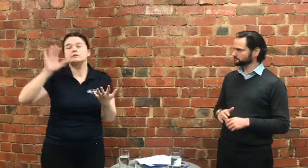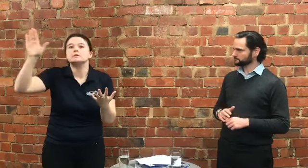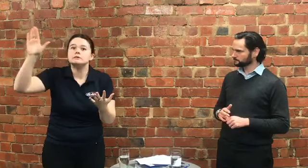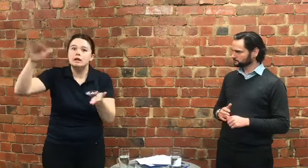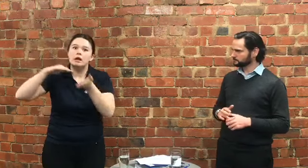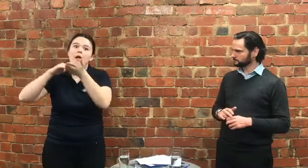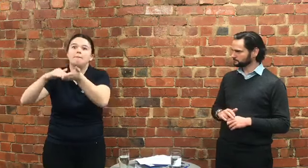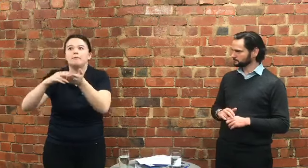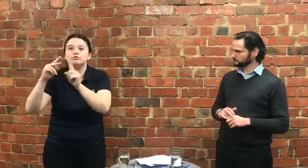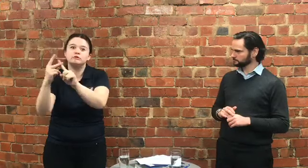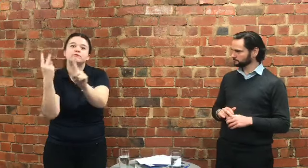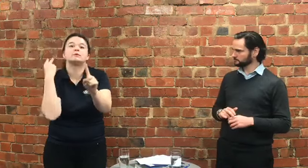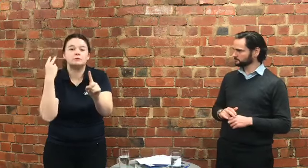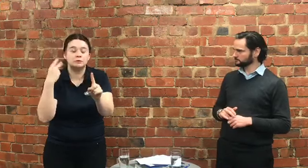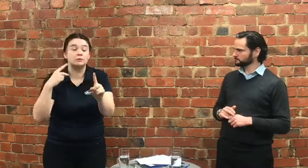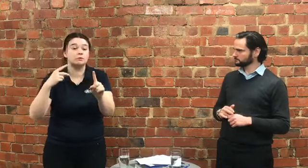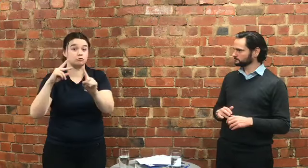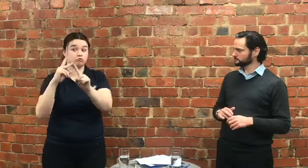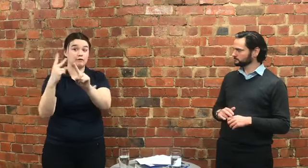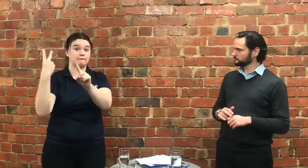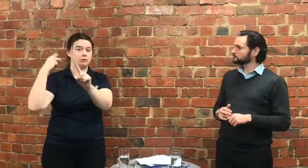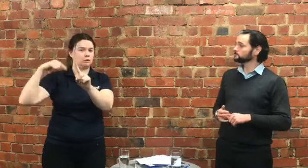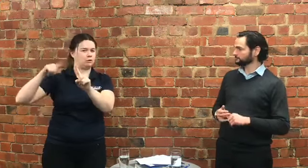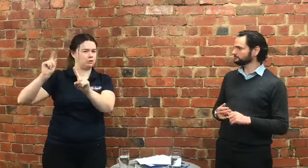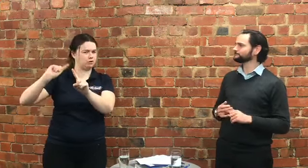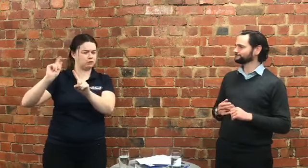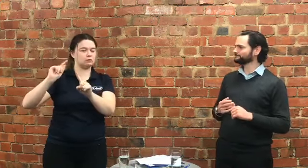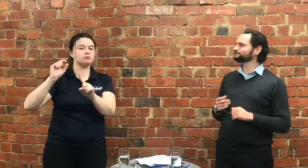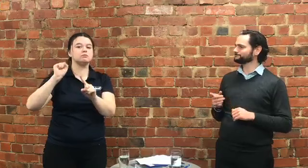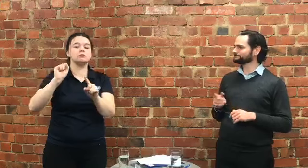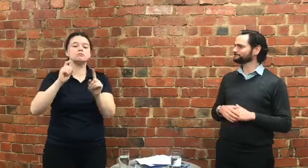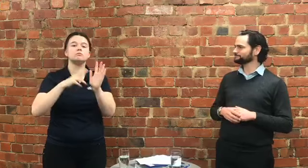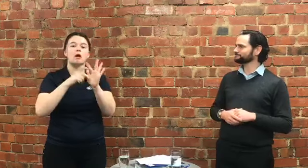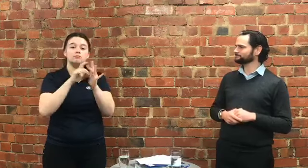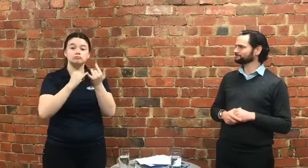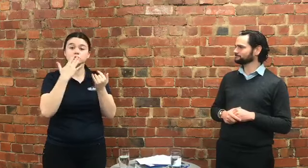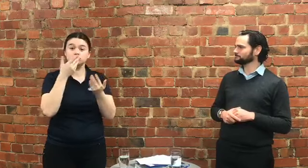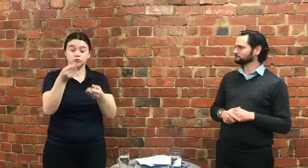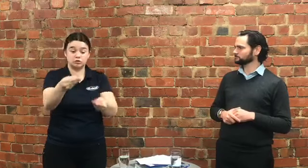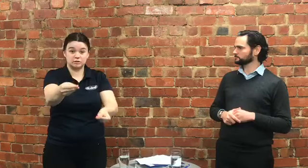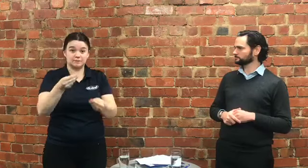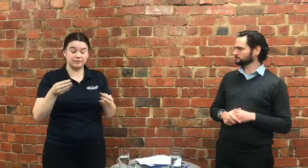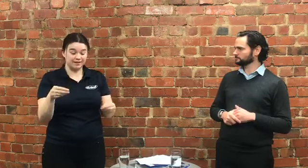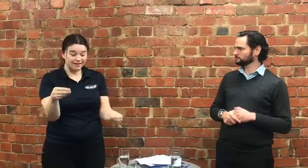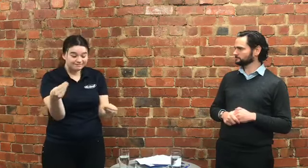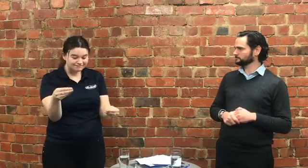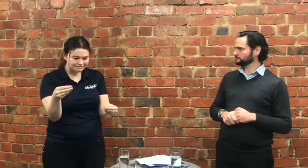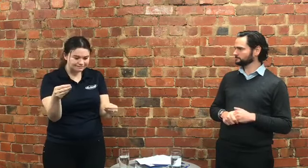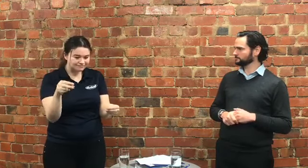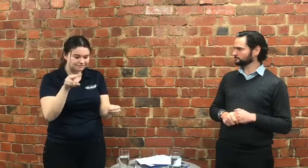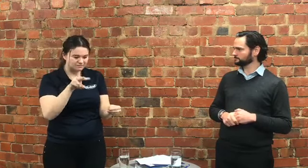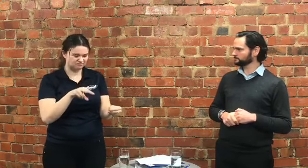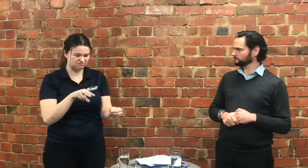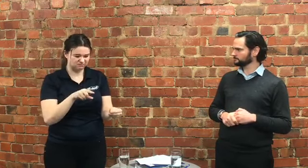of the funds that have been given to you. Because if you do run out of funds in any of the areas you need to ask for a review.